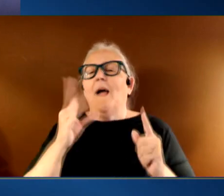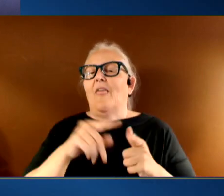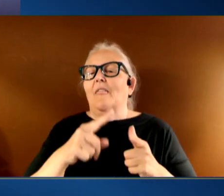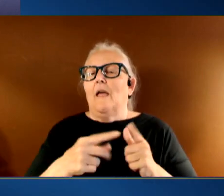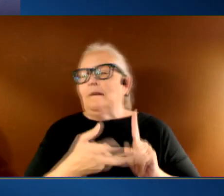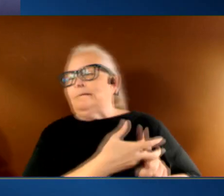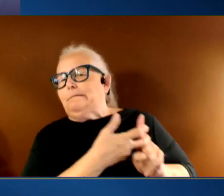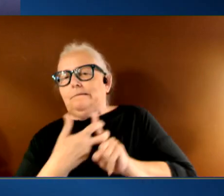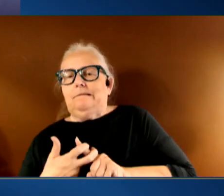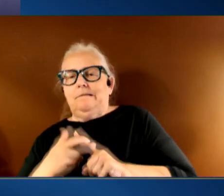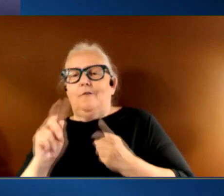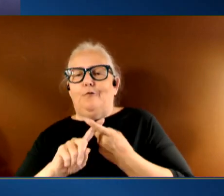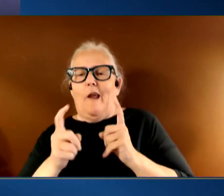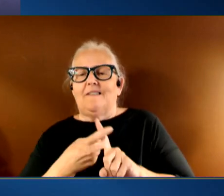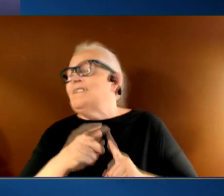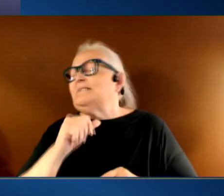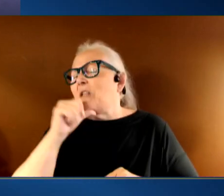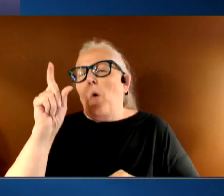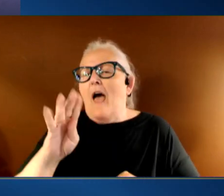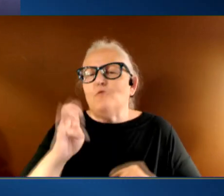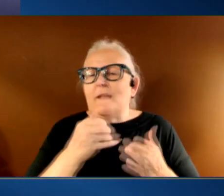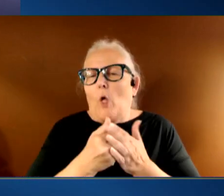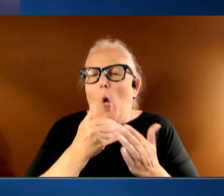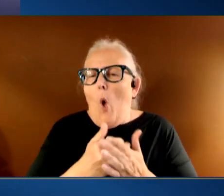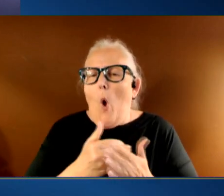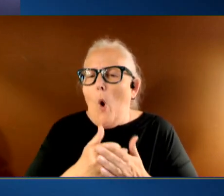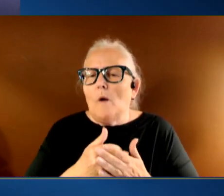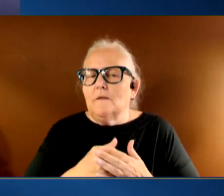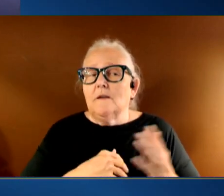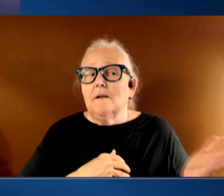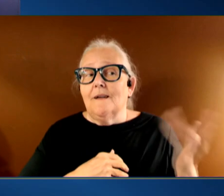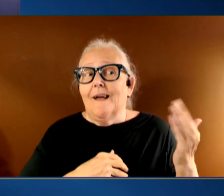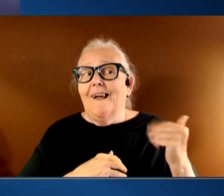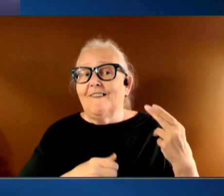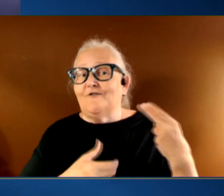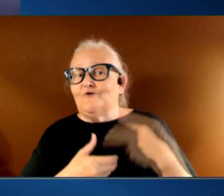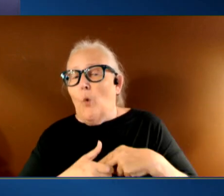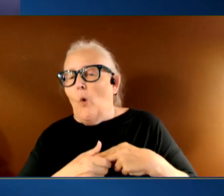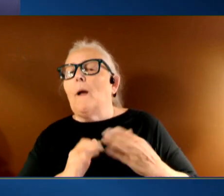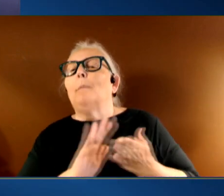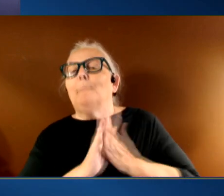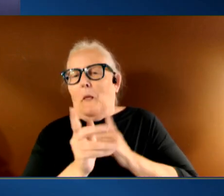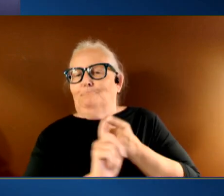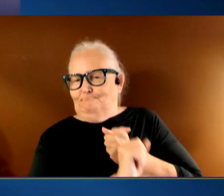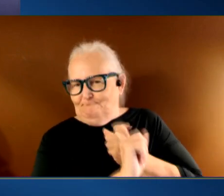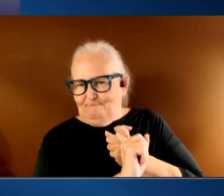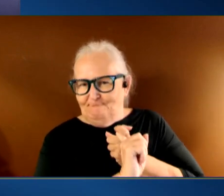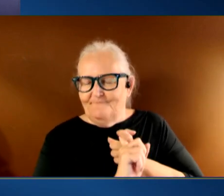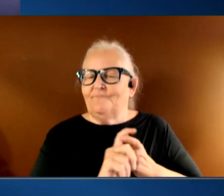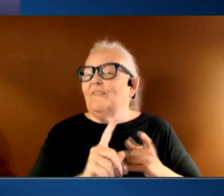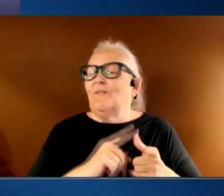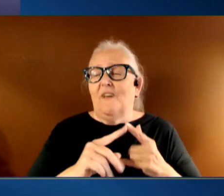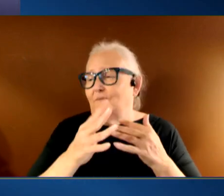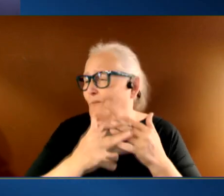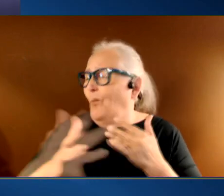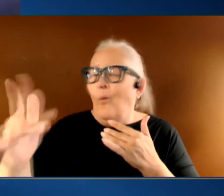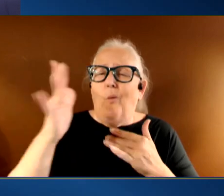your close friends, yet, make them your close friends, and then incredible things can happen.